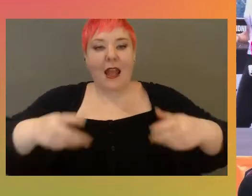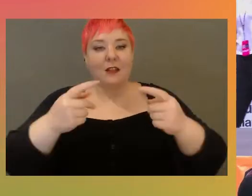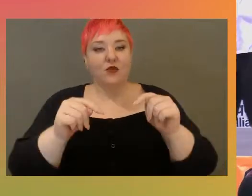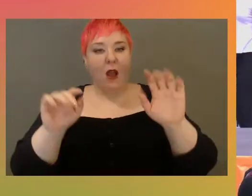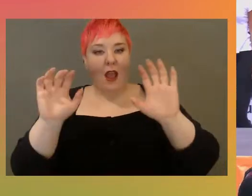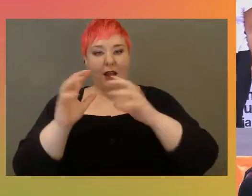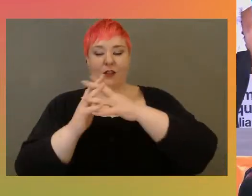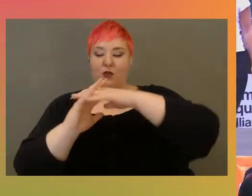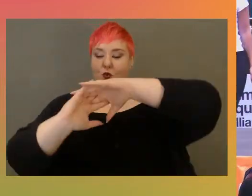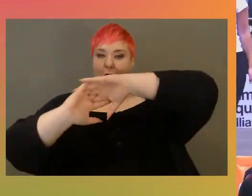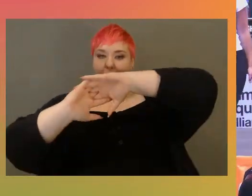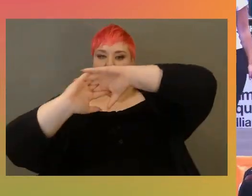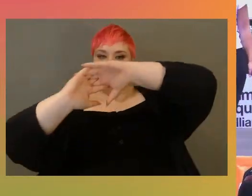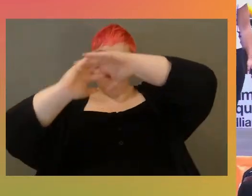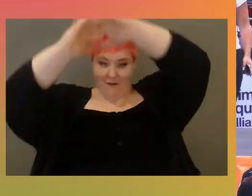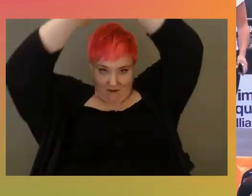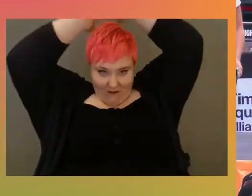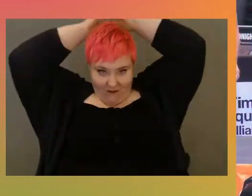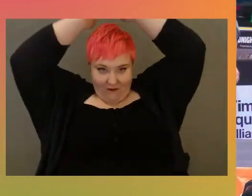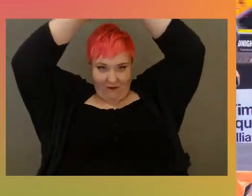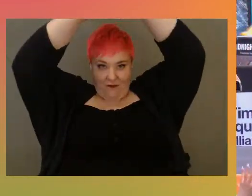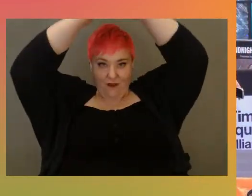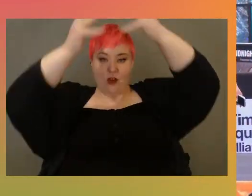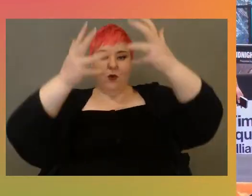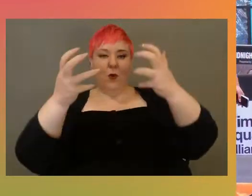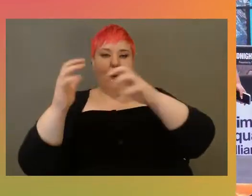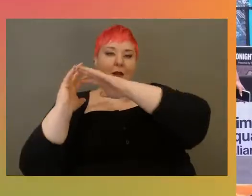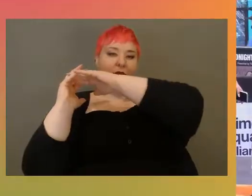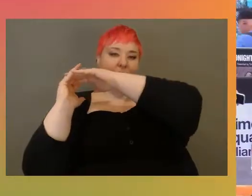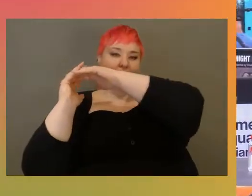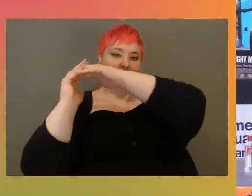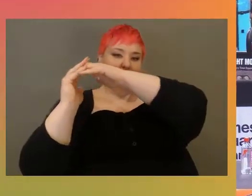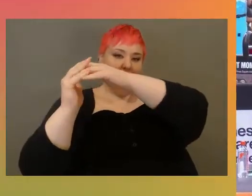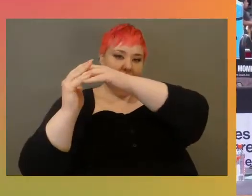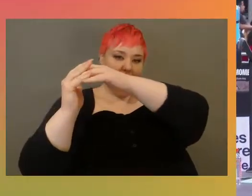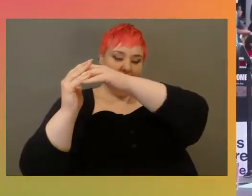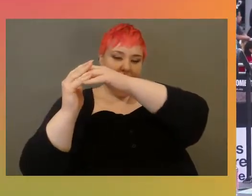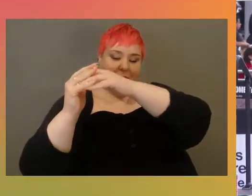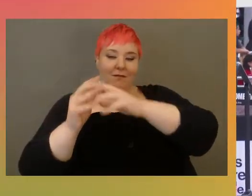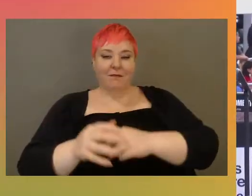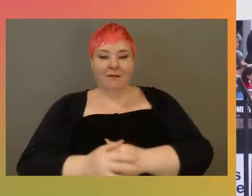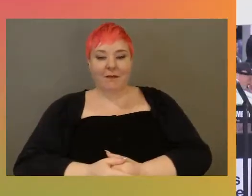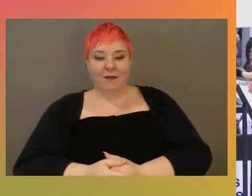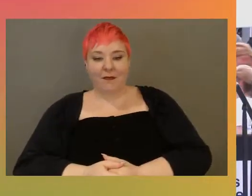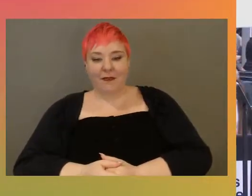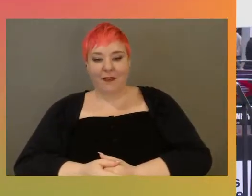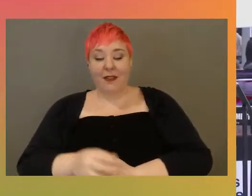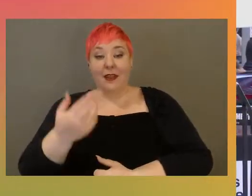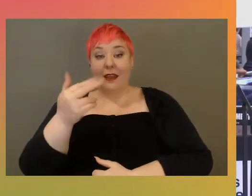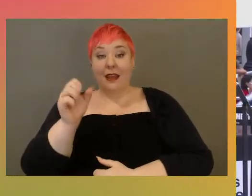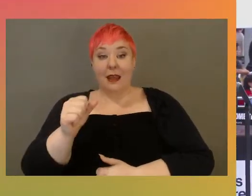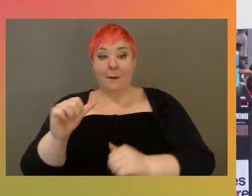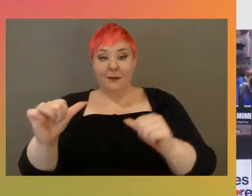REACH AROUND BEHIND YOUR BACK, INTERLACE YOUR FINGERS, TAKE YOUR HANDS AWAY FROM YOUR BACK,